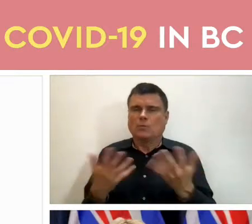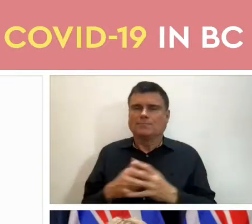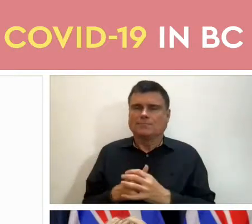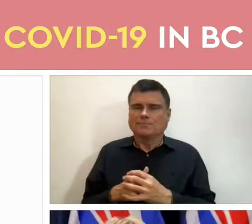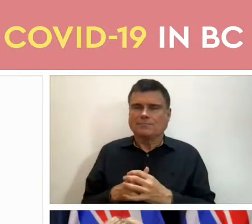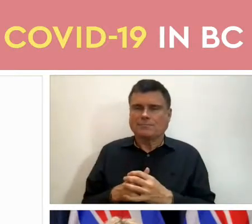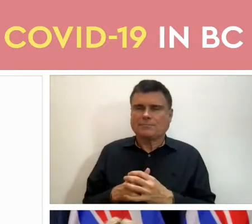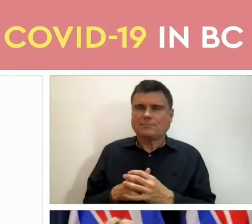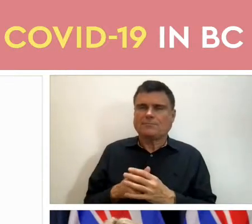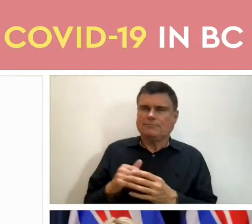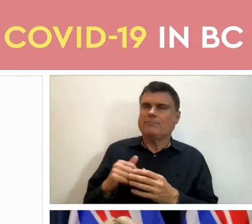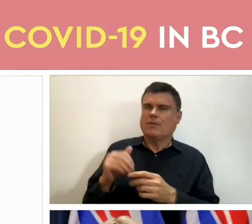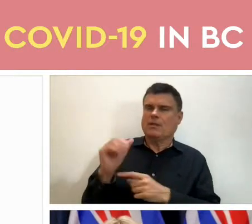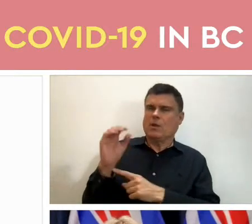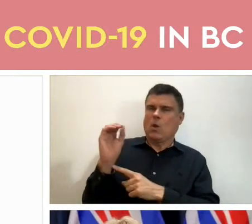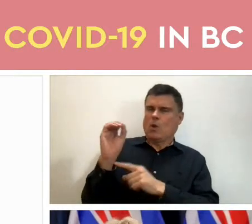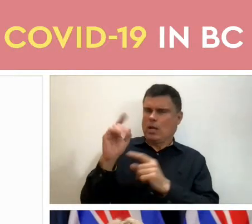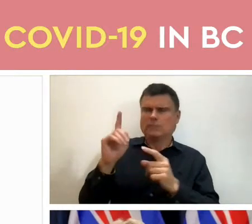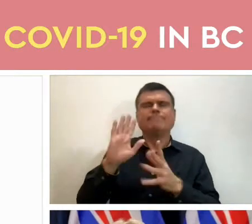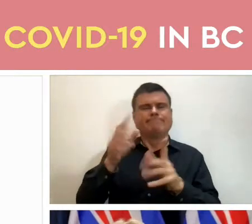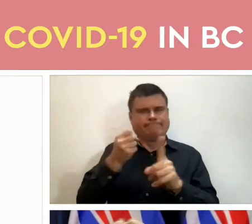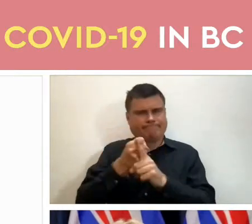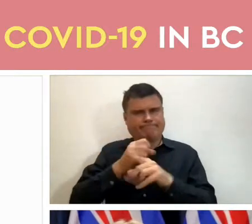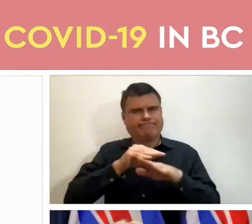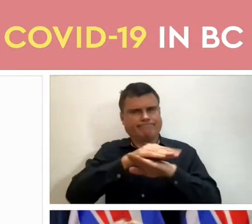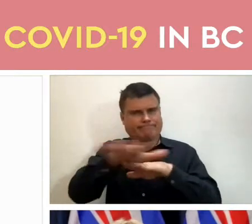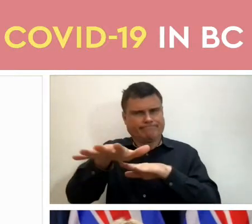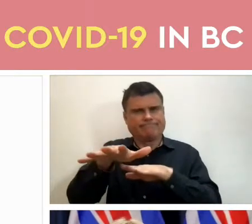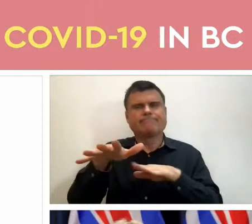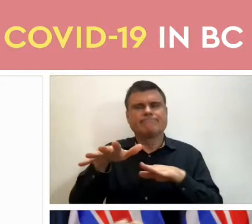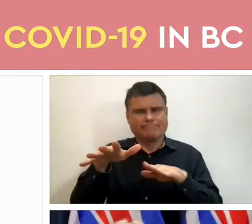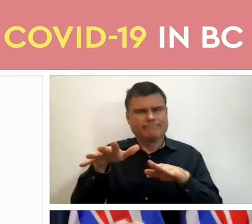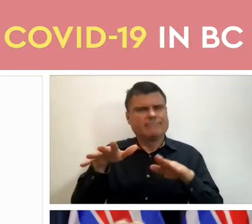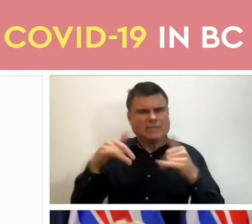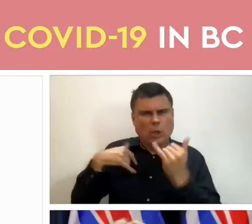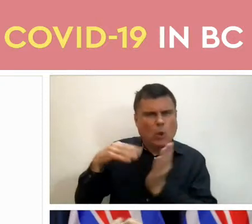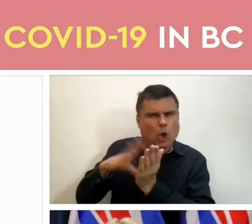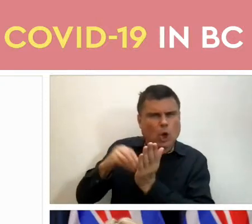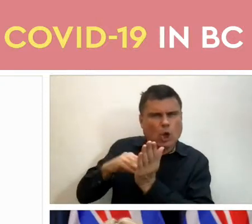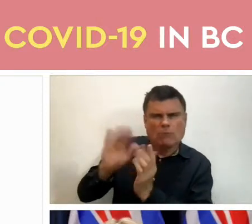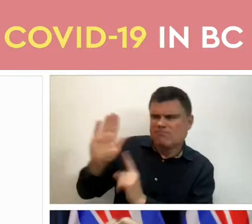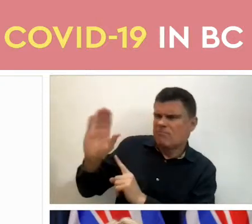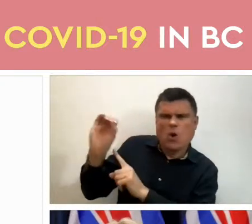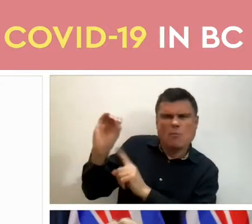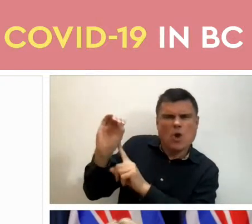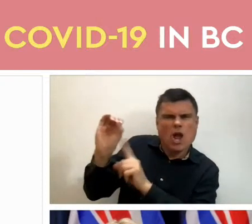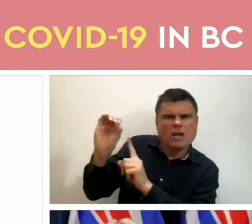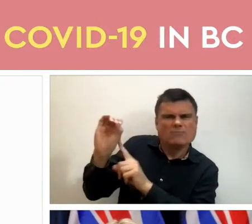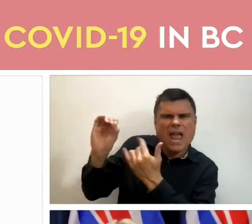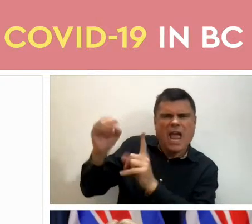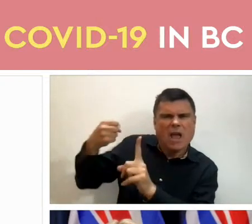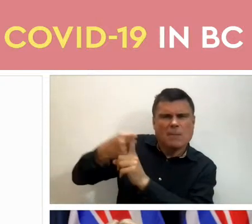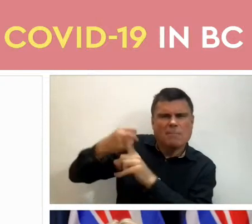and its impacts on the health care system and on people in British Columbia and around the